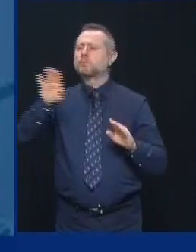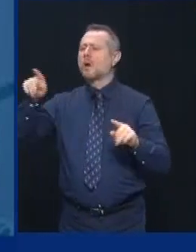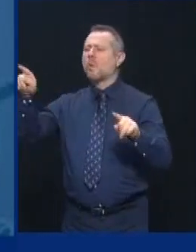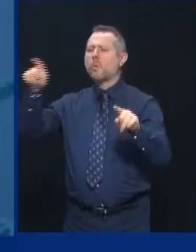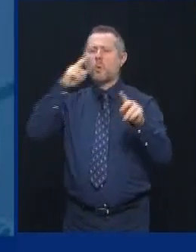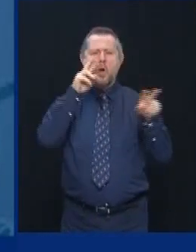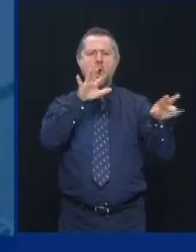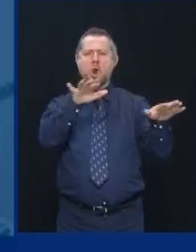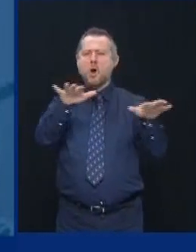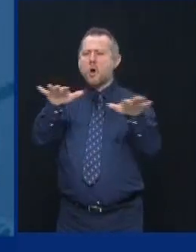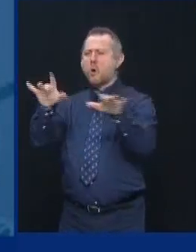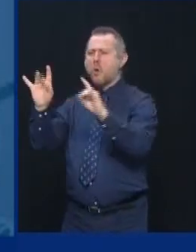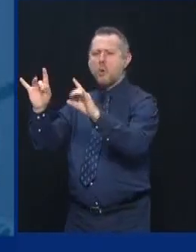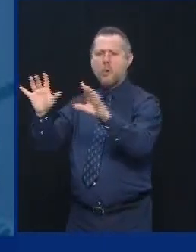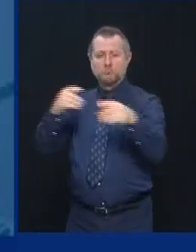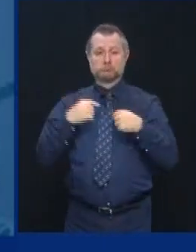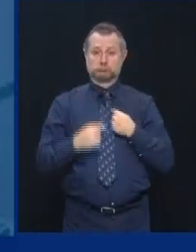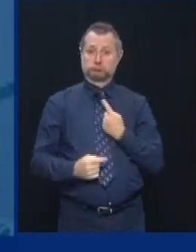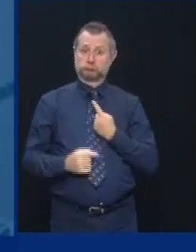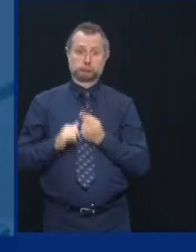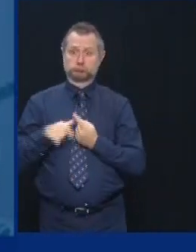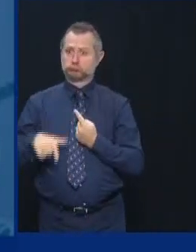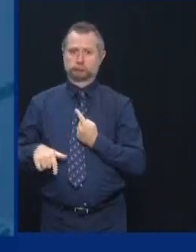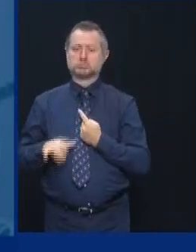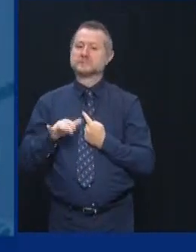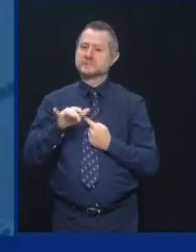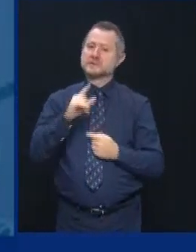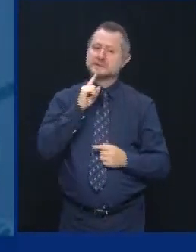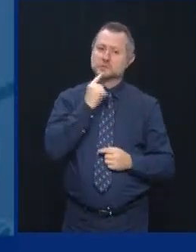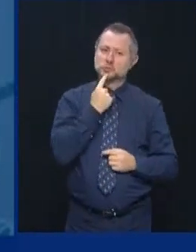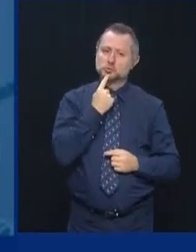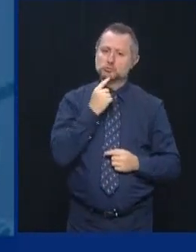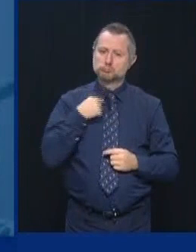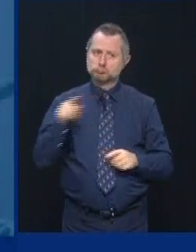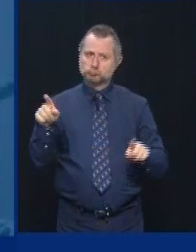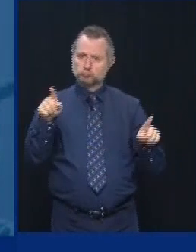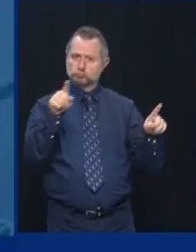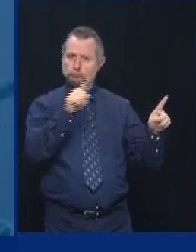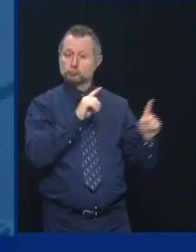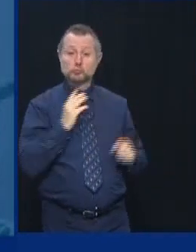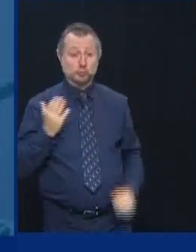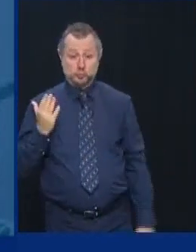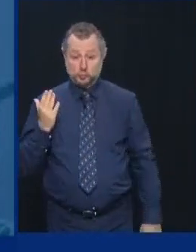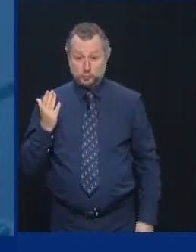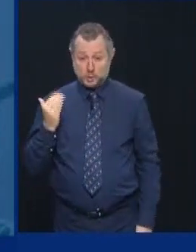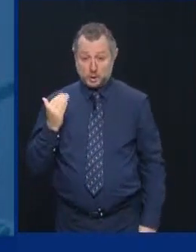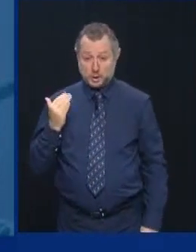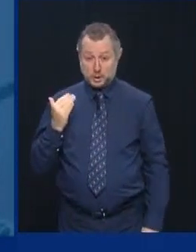RIGHT? OTHER STATES UP, OTHER COUNTRIES UP. THAT IS IN AND OF ITSELF IS A